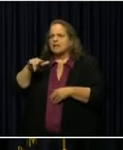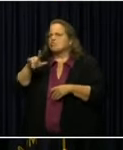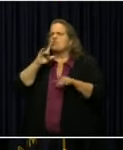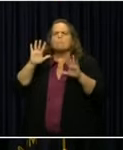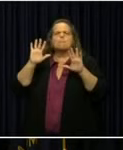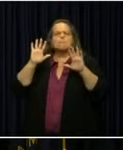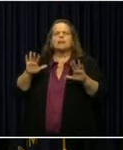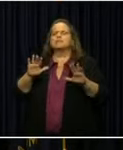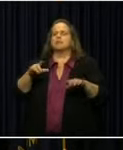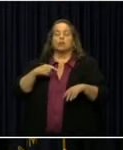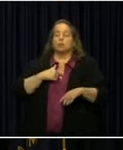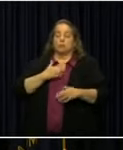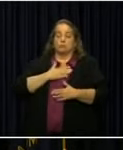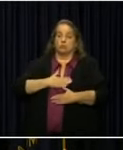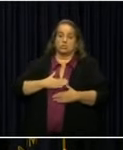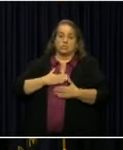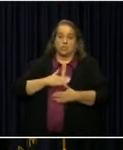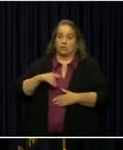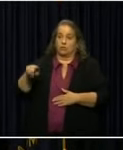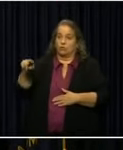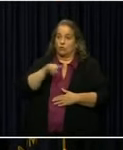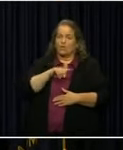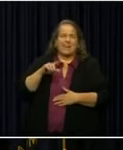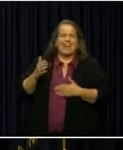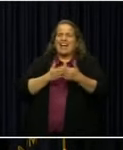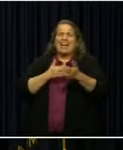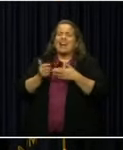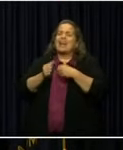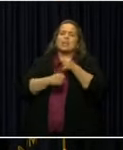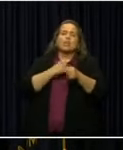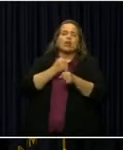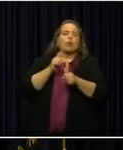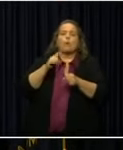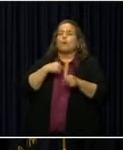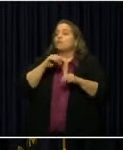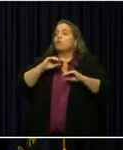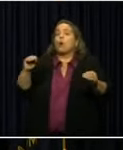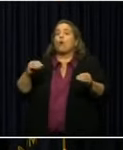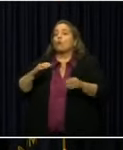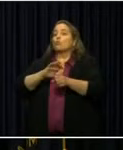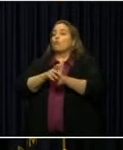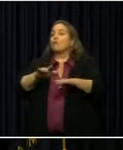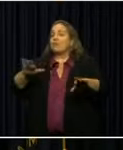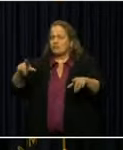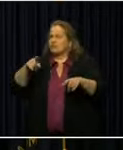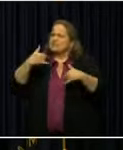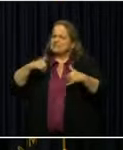TOTAL NUMBER TESTED 30,596. AND ONE OF OUR CHALLENGES HERE